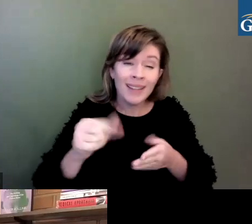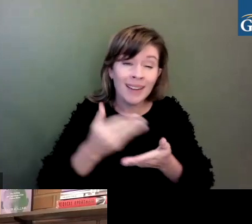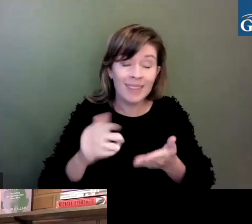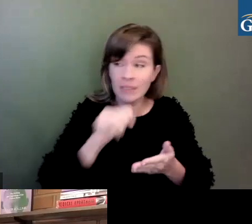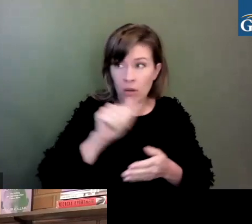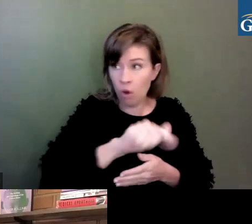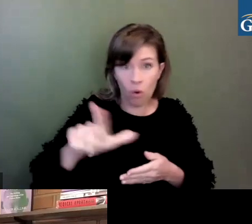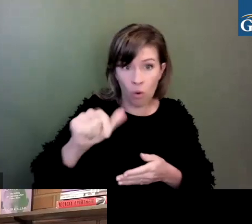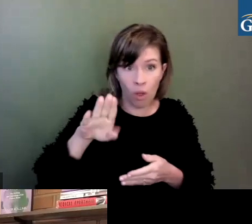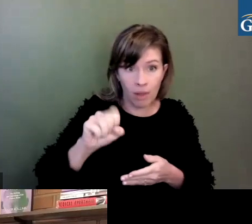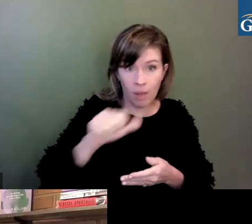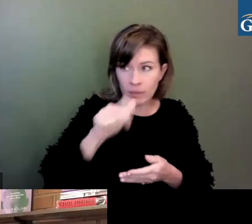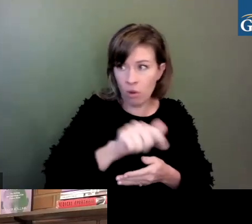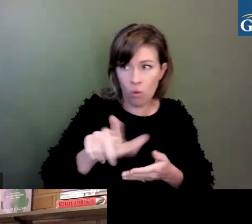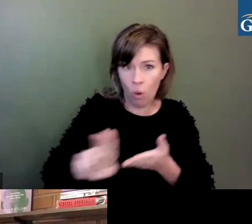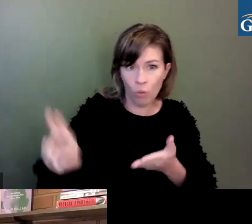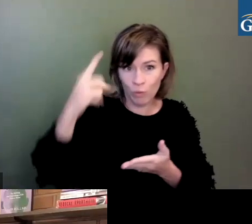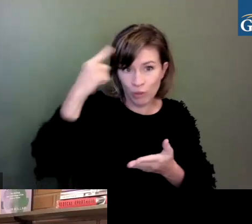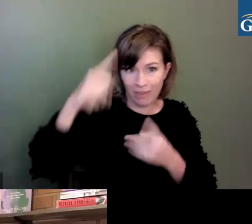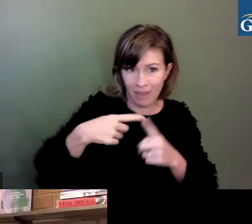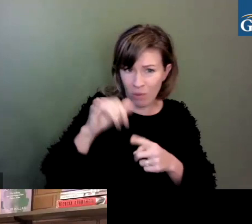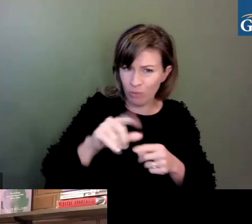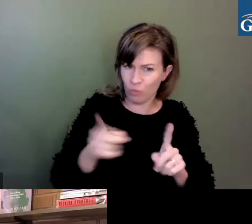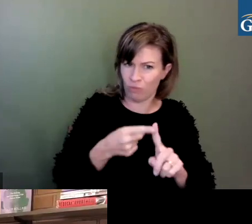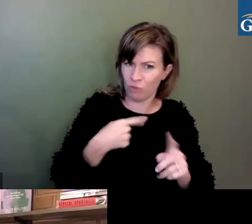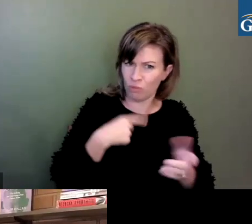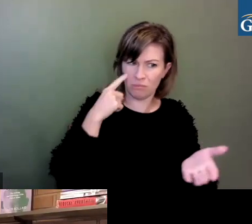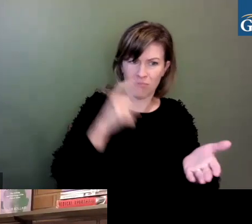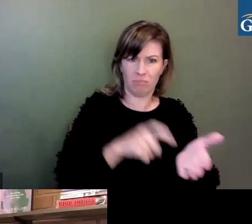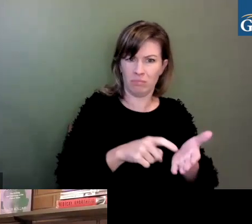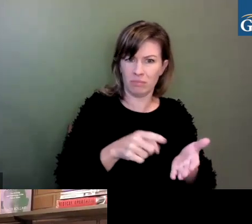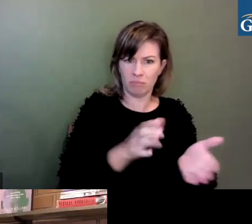So I want to first acknowledge that I think these are already